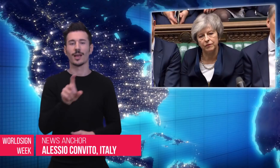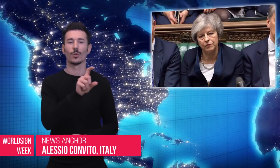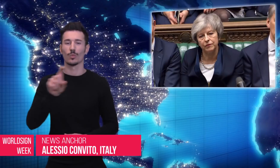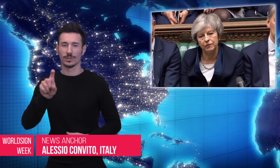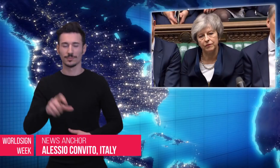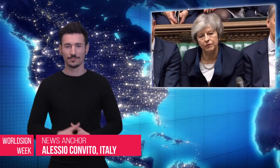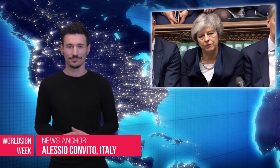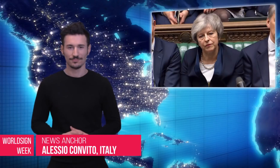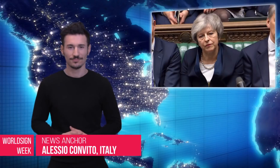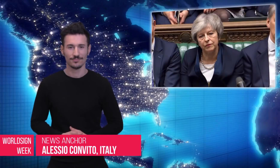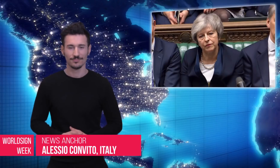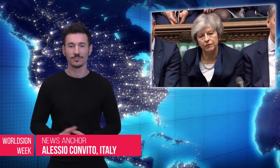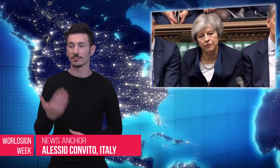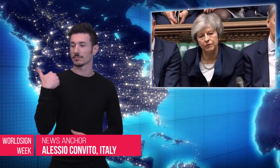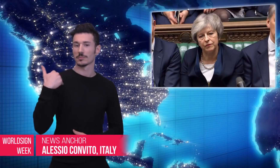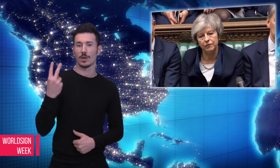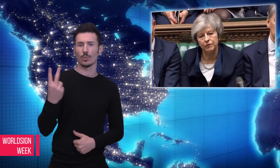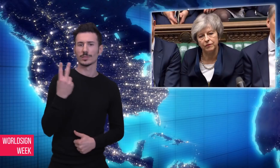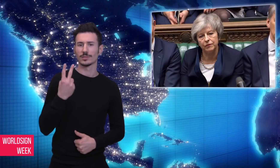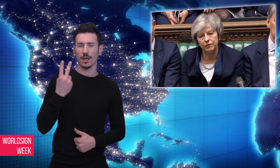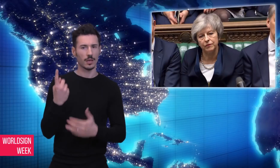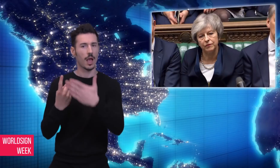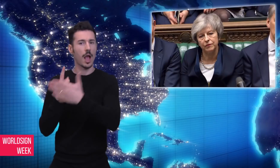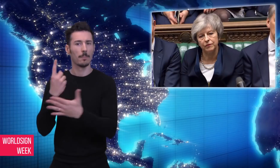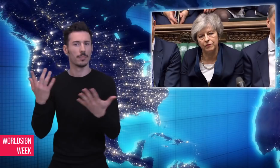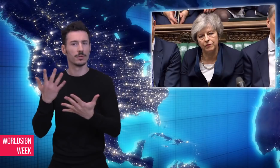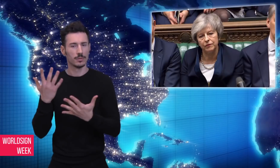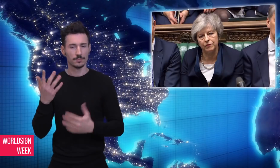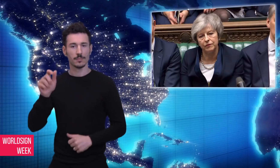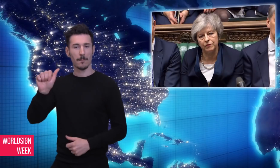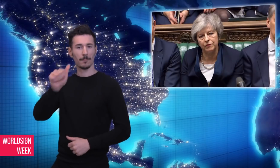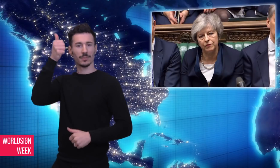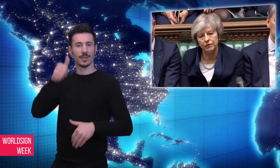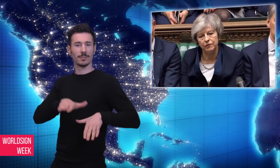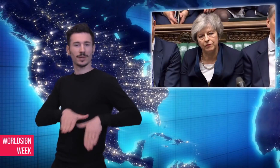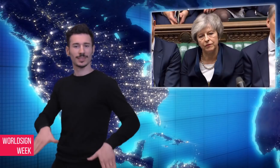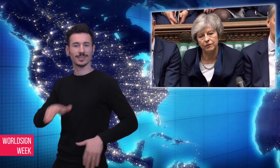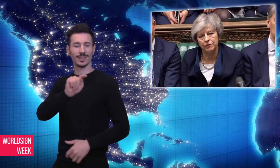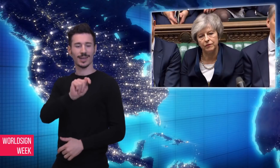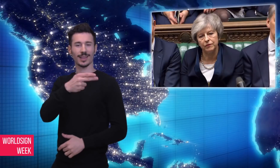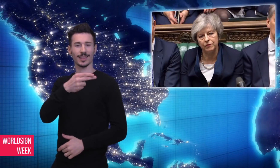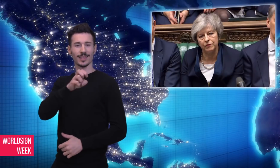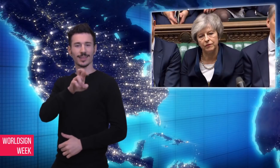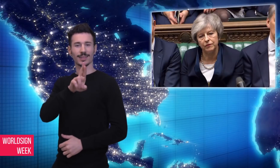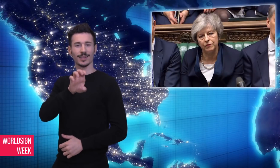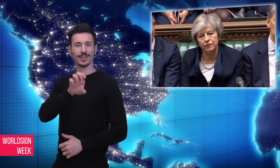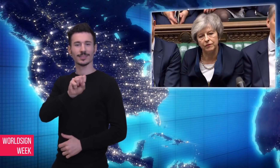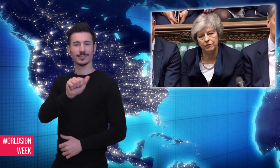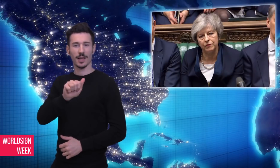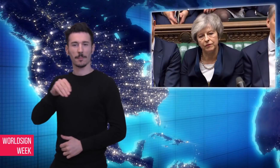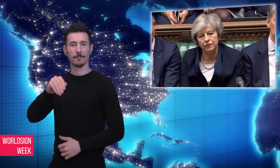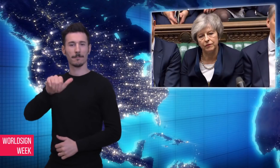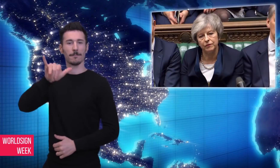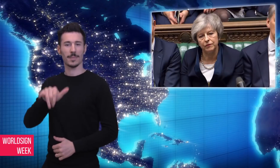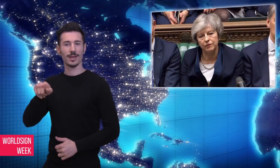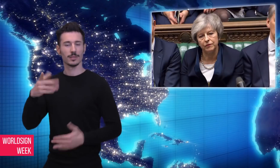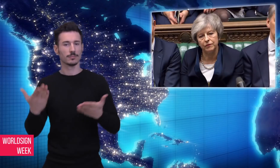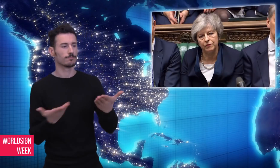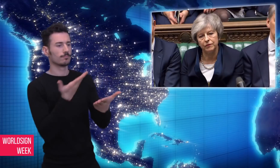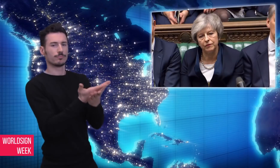Alessio: On Tuesday, British lawmakers rejected